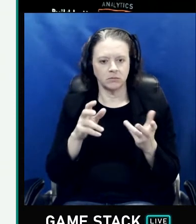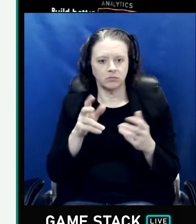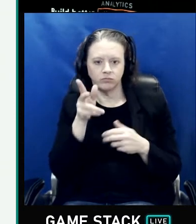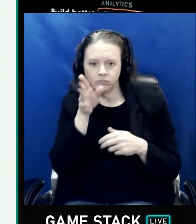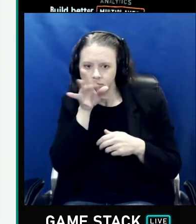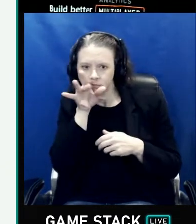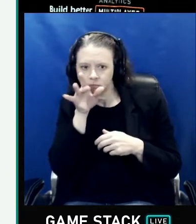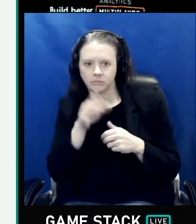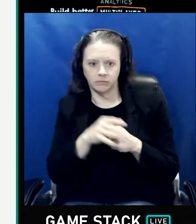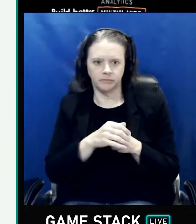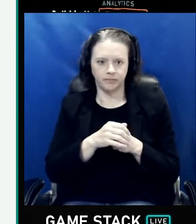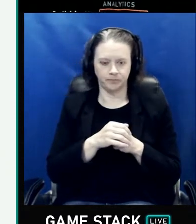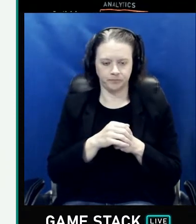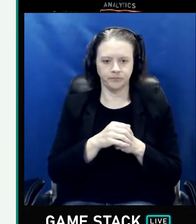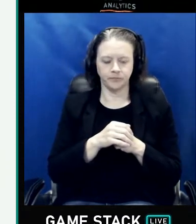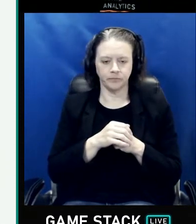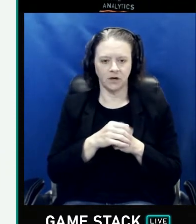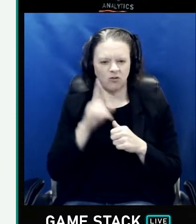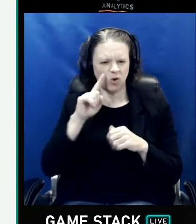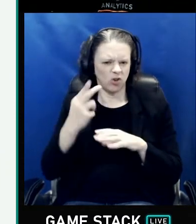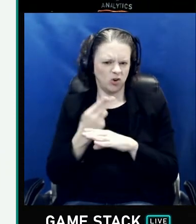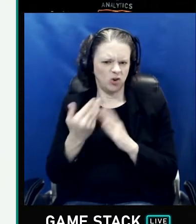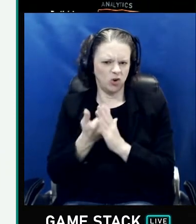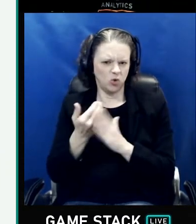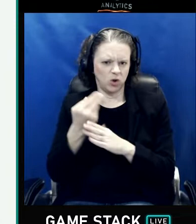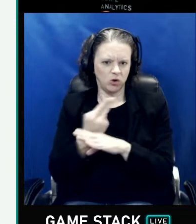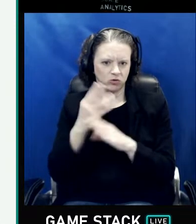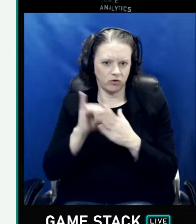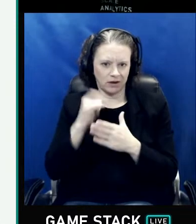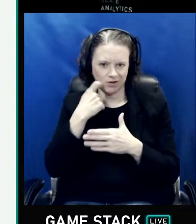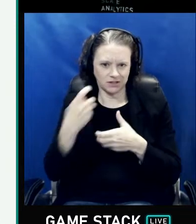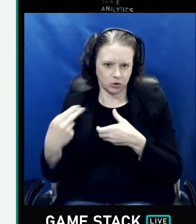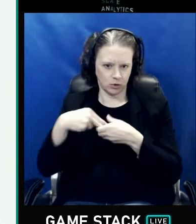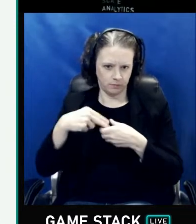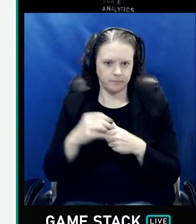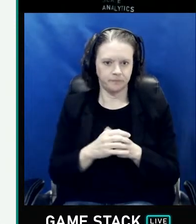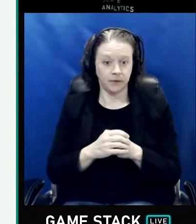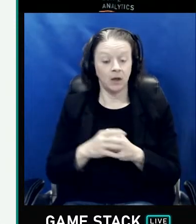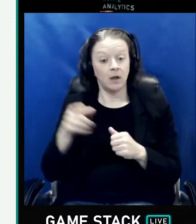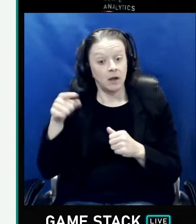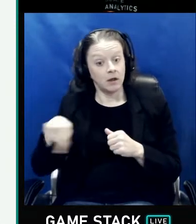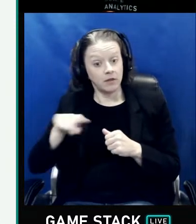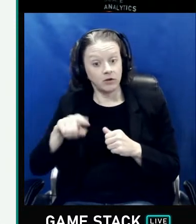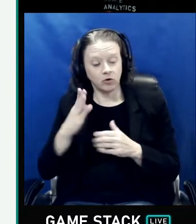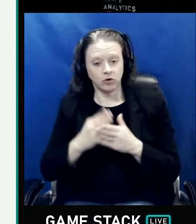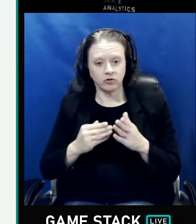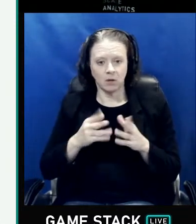So I previously talked about some various chat scenarios. These are some code snippets to go along with those